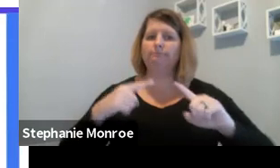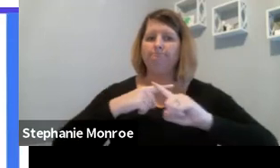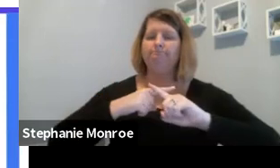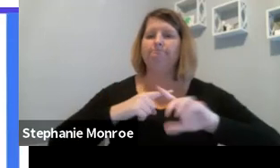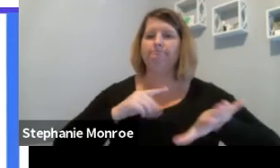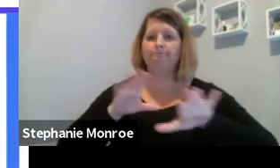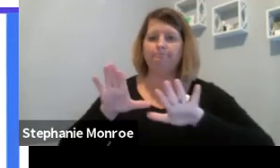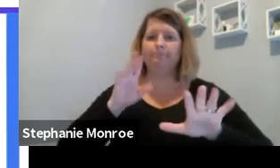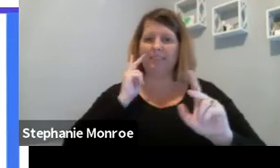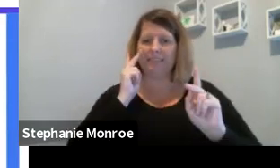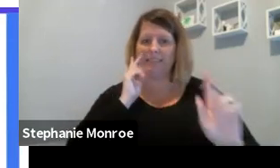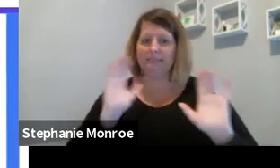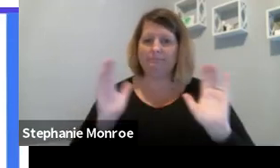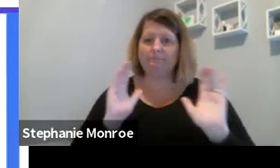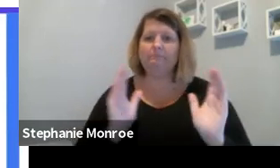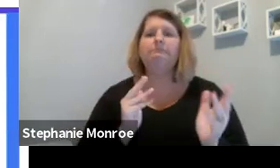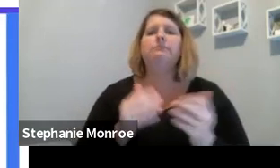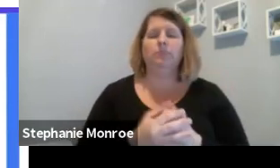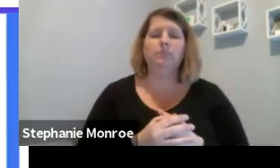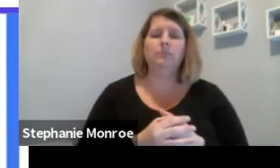between the colors for better viewing.